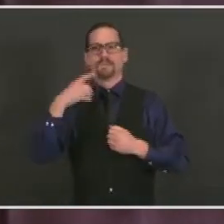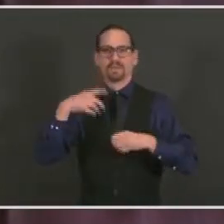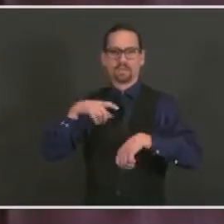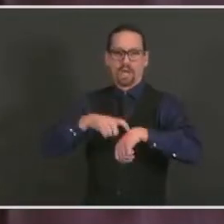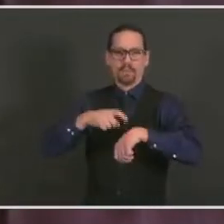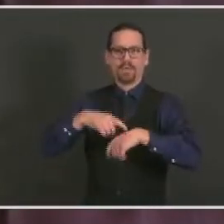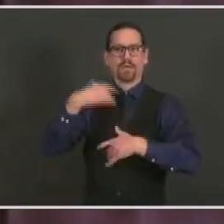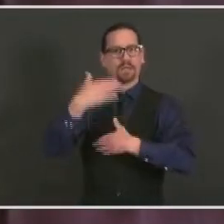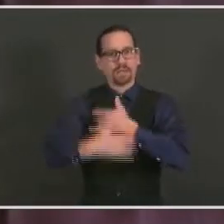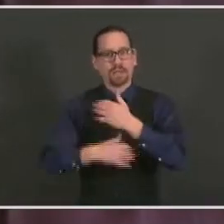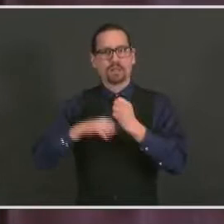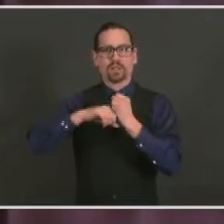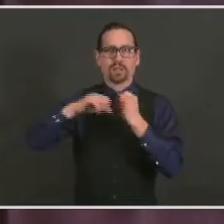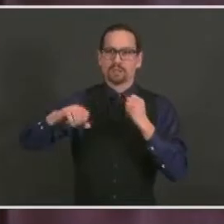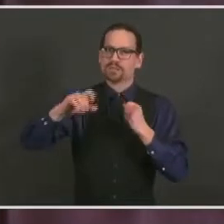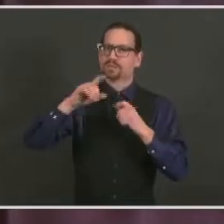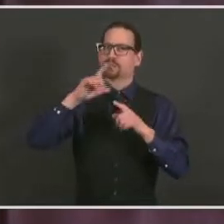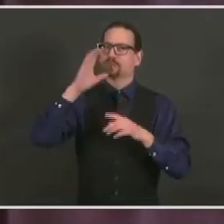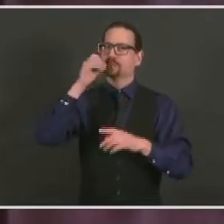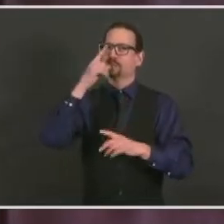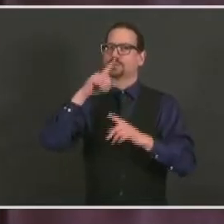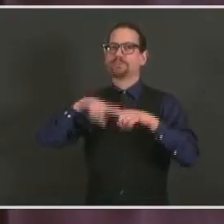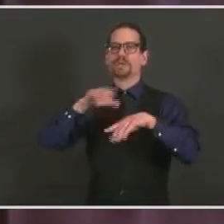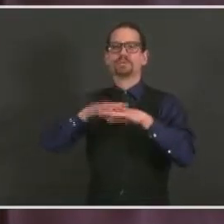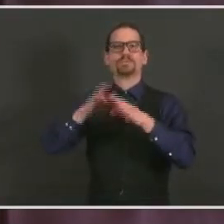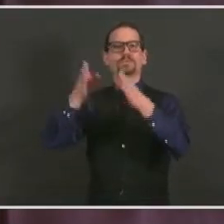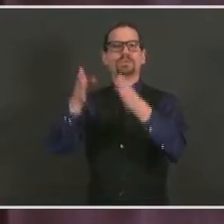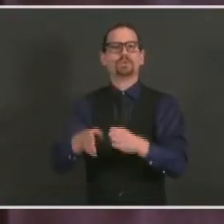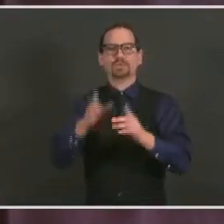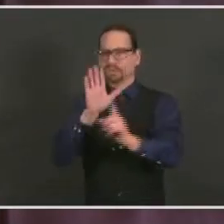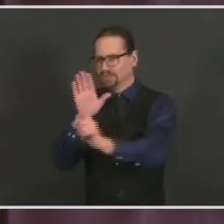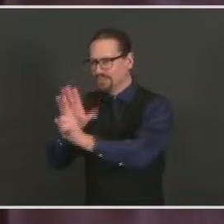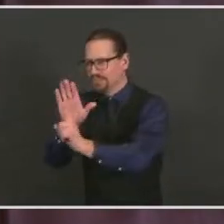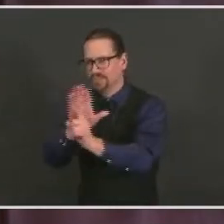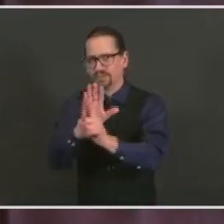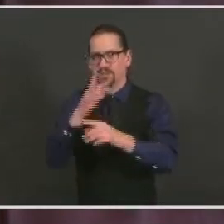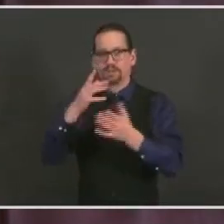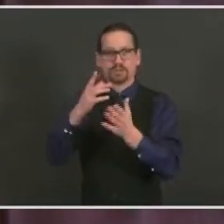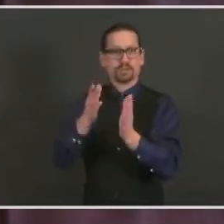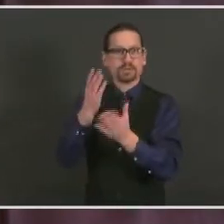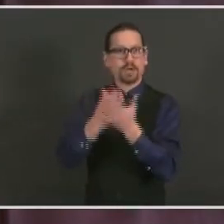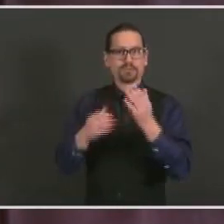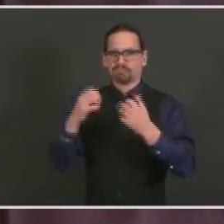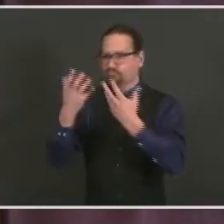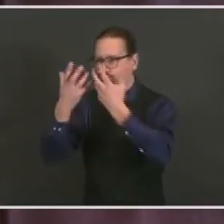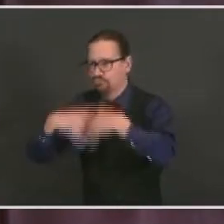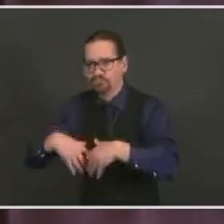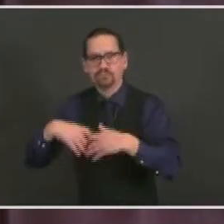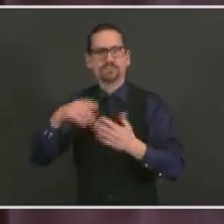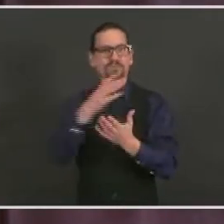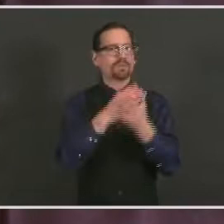CARE SYSTEM CAPACITY. SO EVEN IF THAT TAKES TIME, IT HAS REALLY BEEN ABOUT THE QUALITY